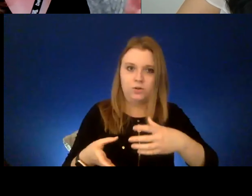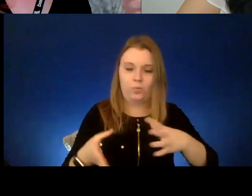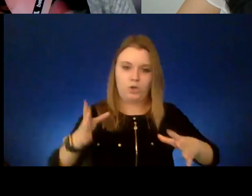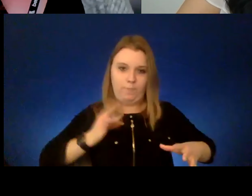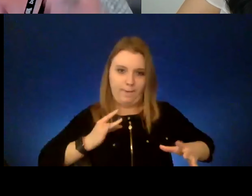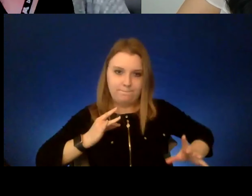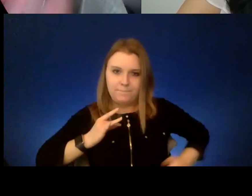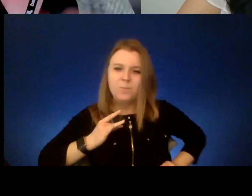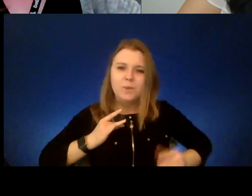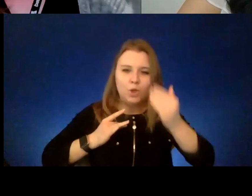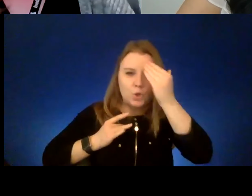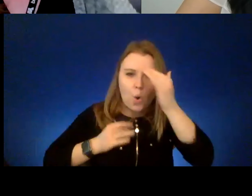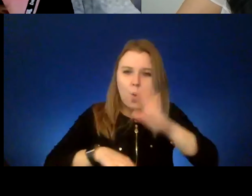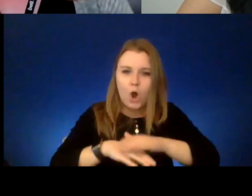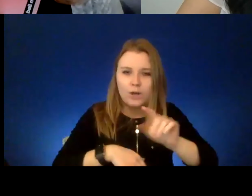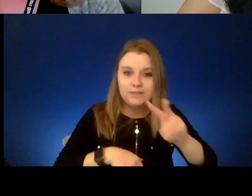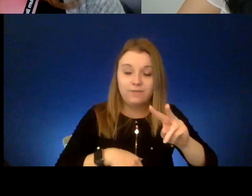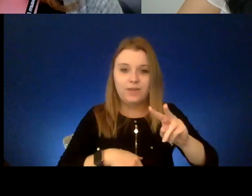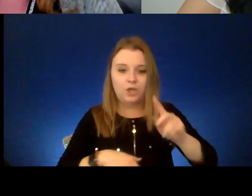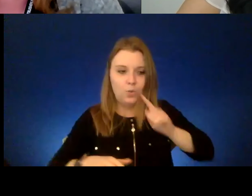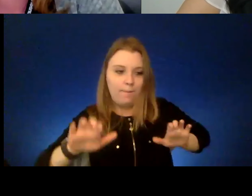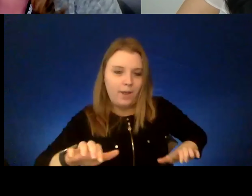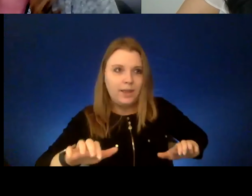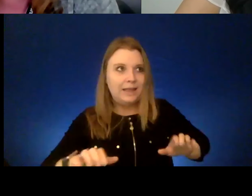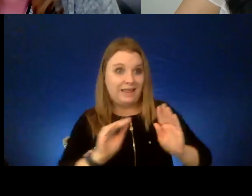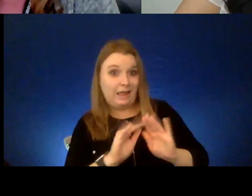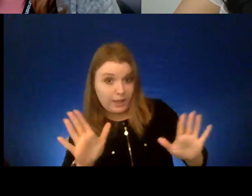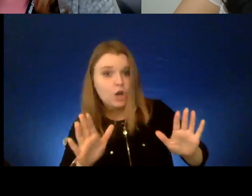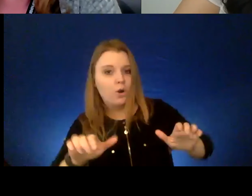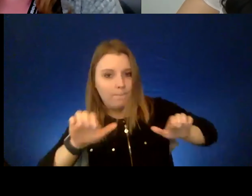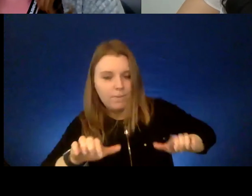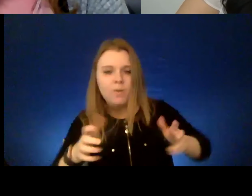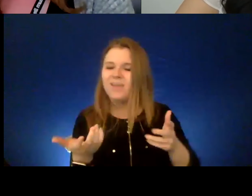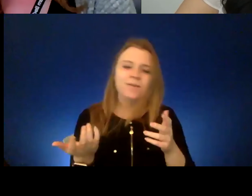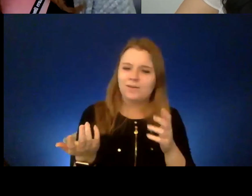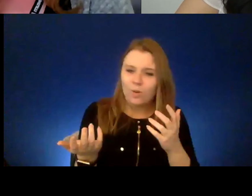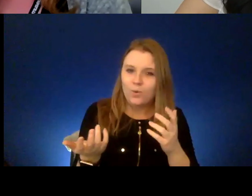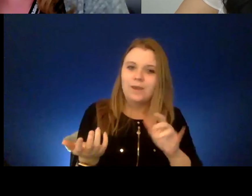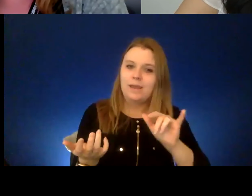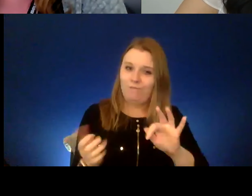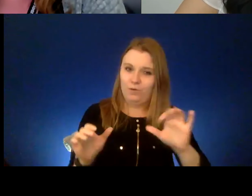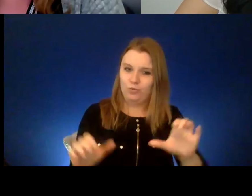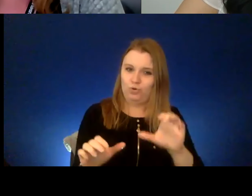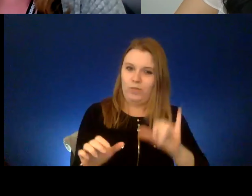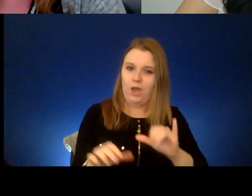On TV, you see the (chitters) "clear." And if you do it on somebody whose heart doesn't need it,